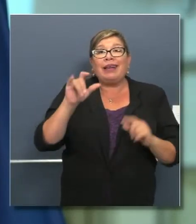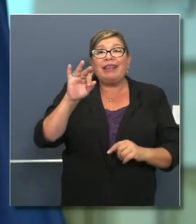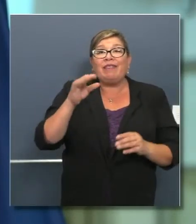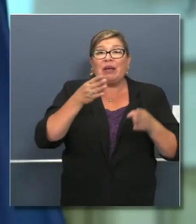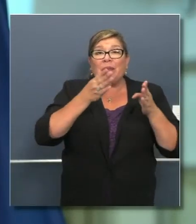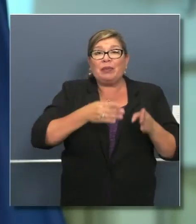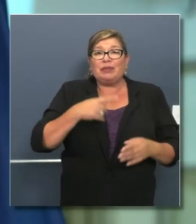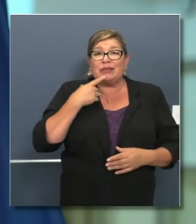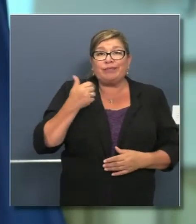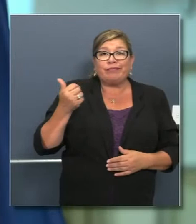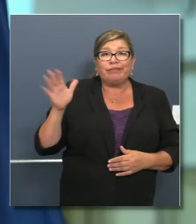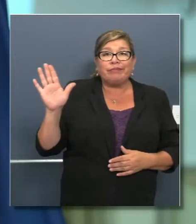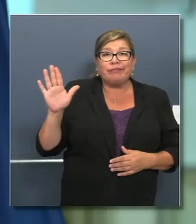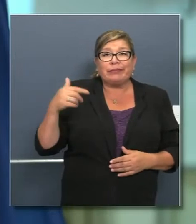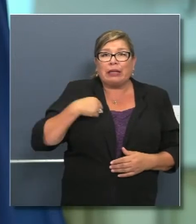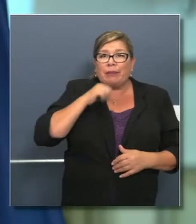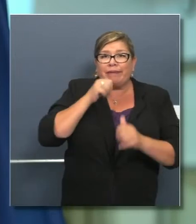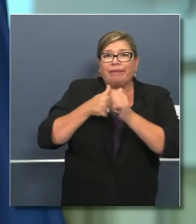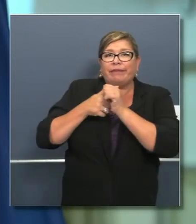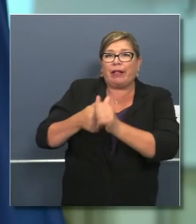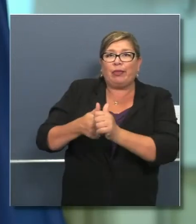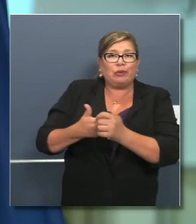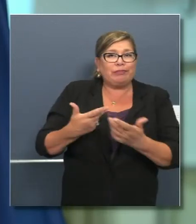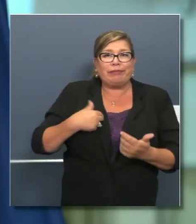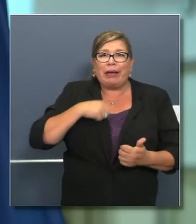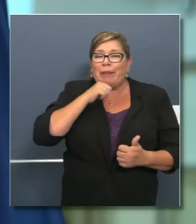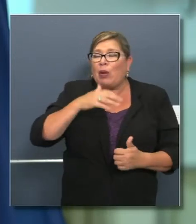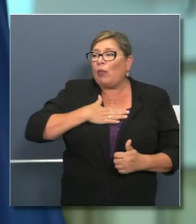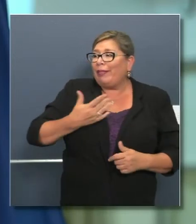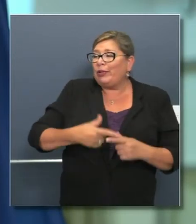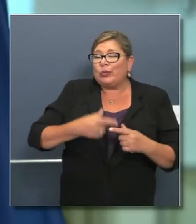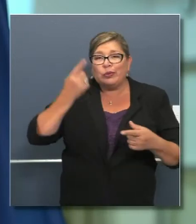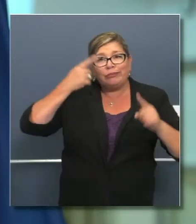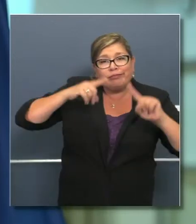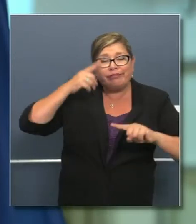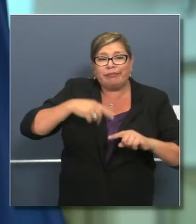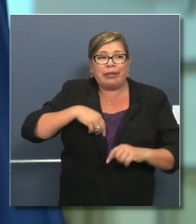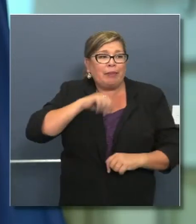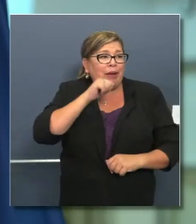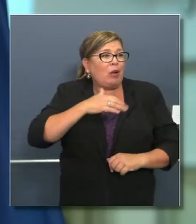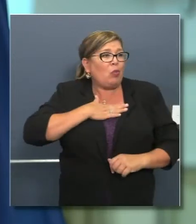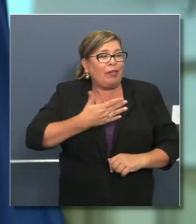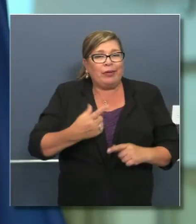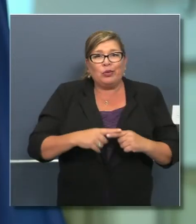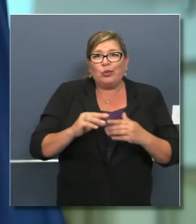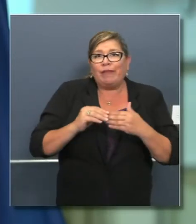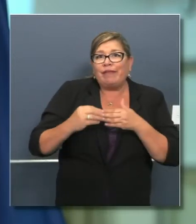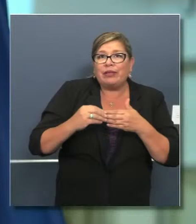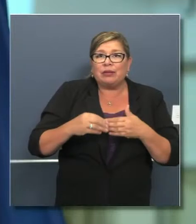their nose and do not come with a collaborative spirit enter simply unwilling to work to keep